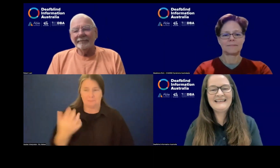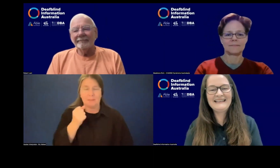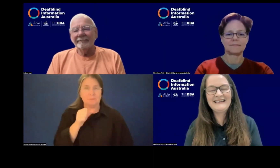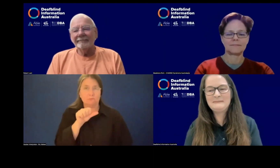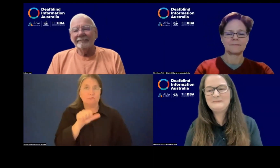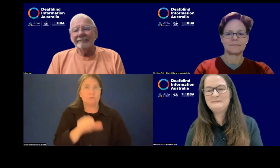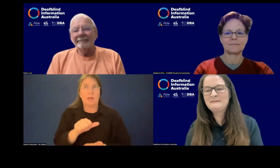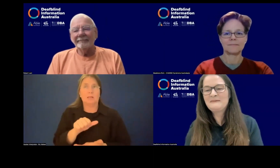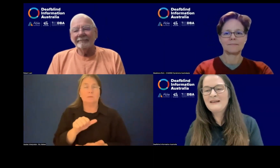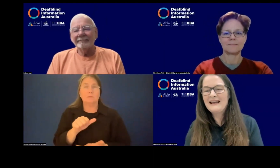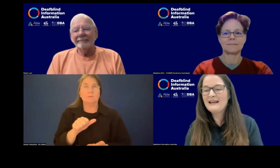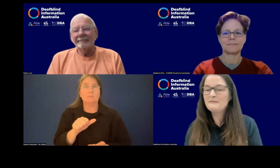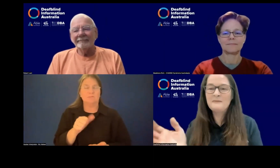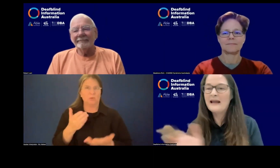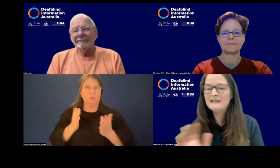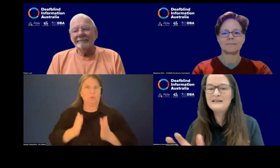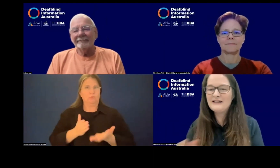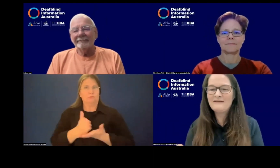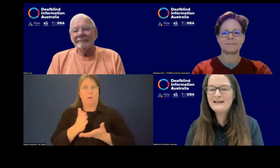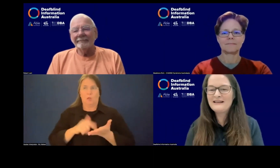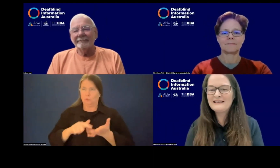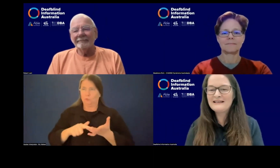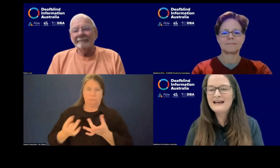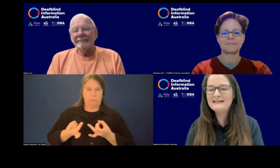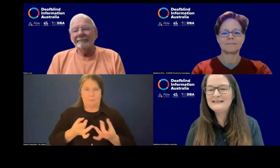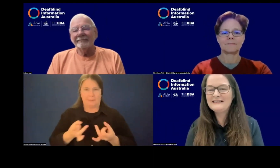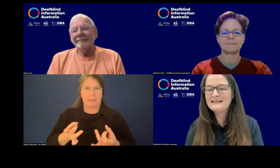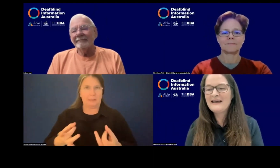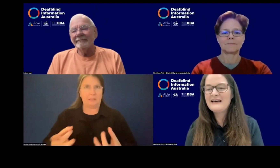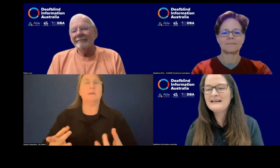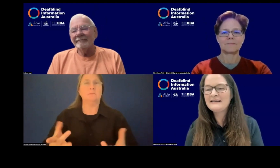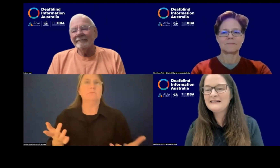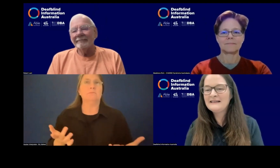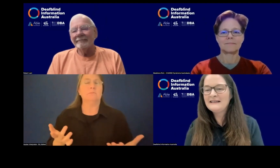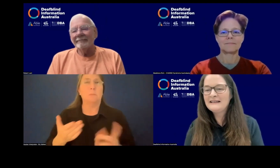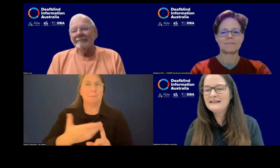Madelene, did you have anything to add to that?